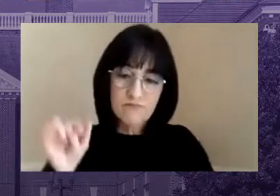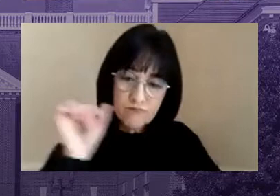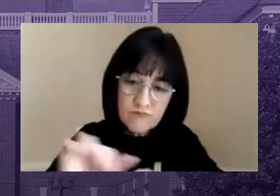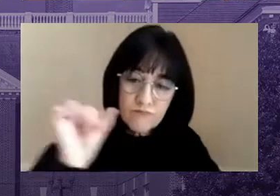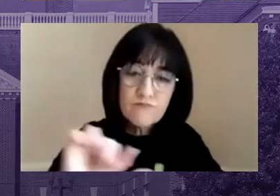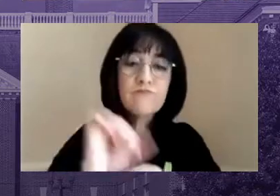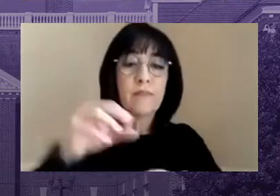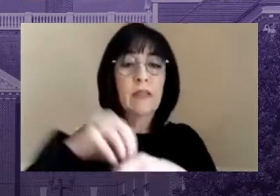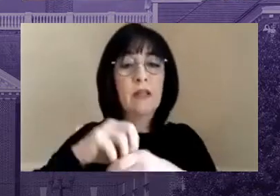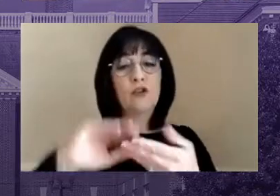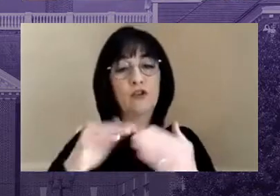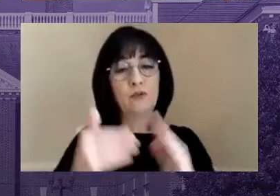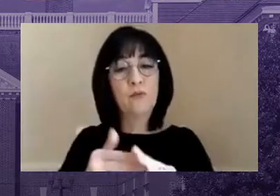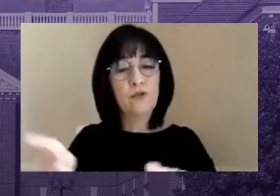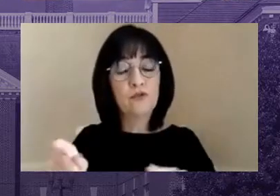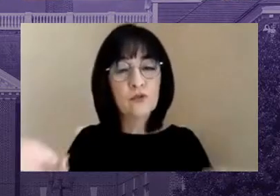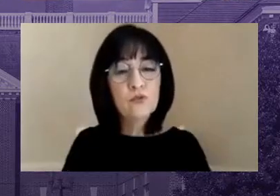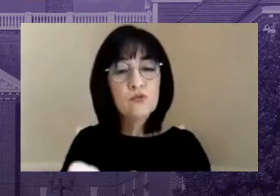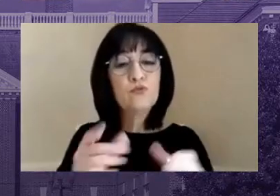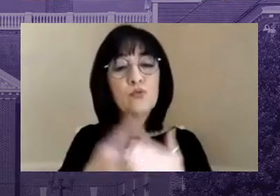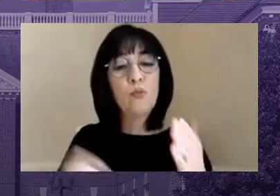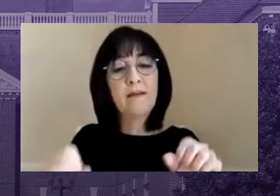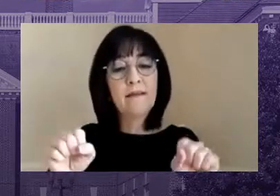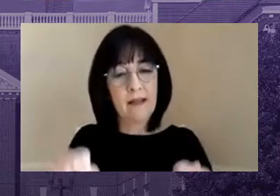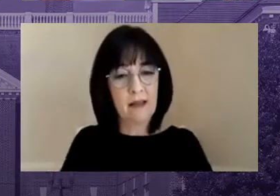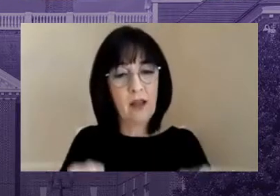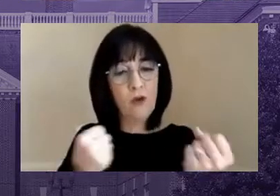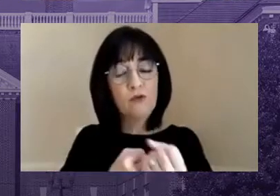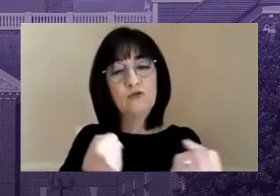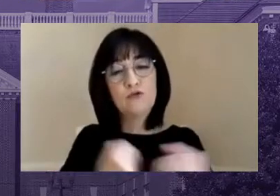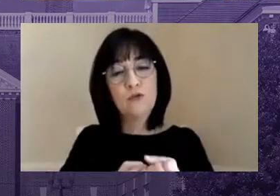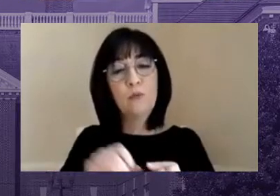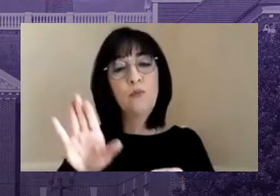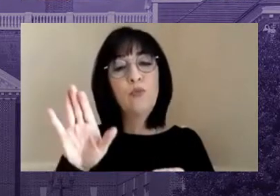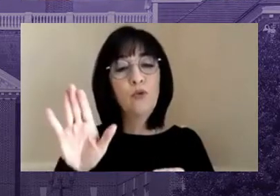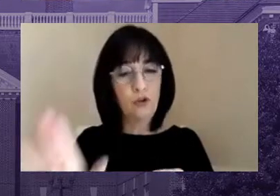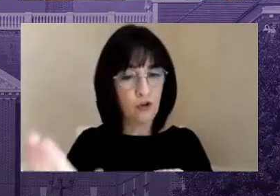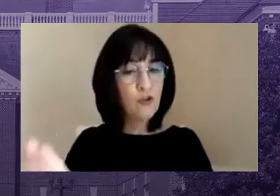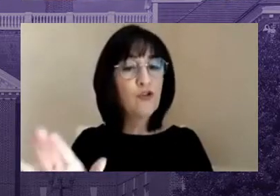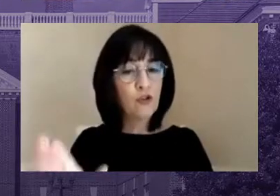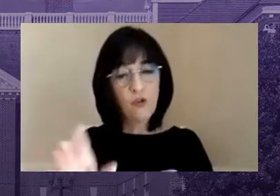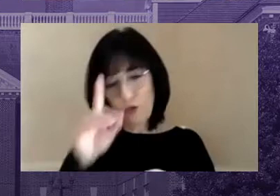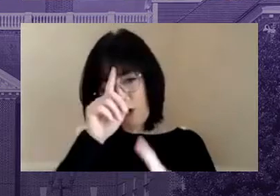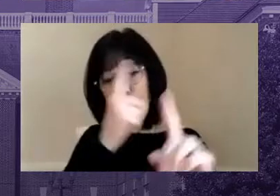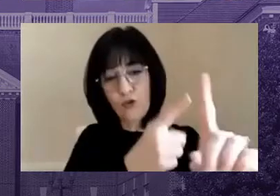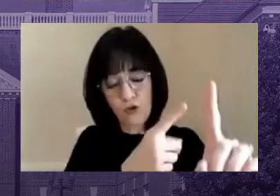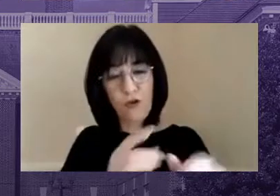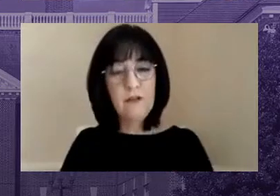support their calls. As said before, positivity spreads. But others see leaders making a